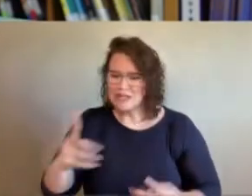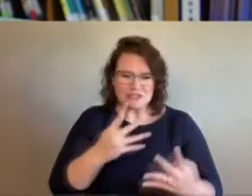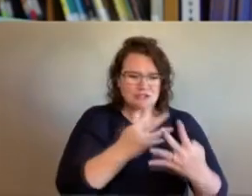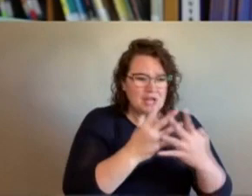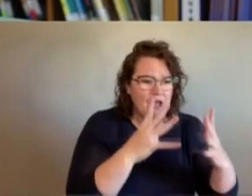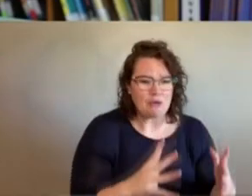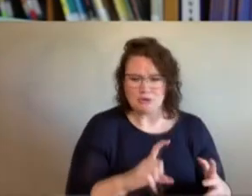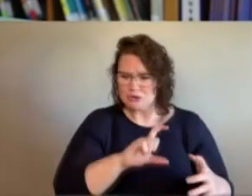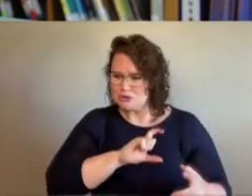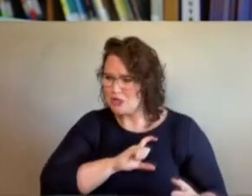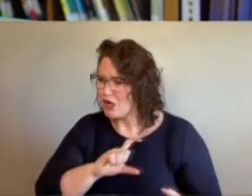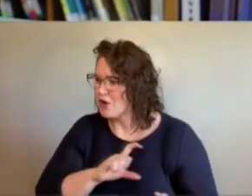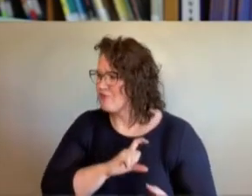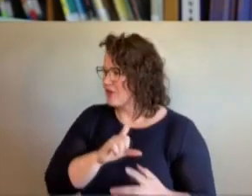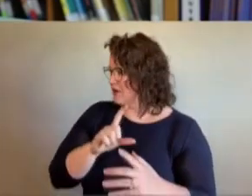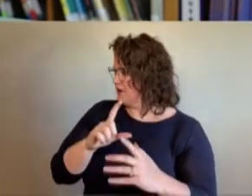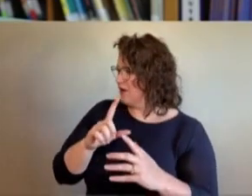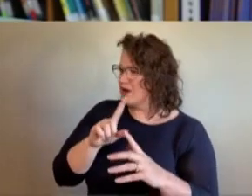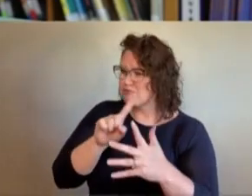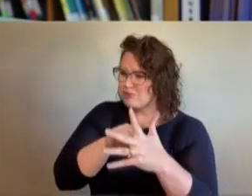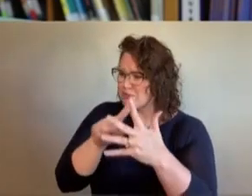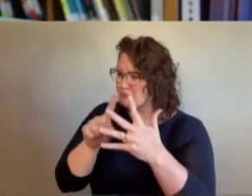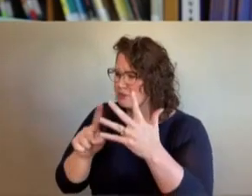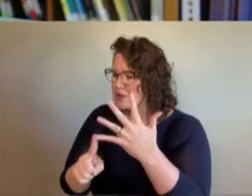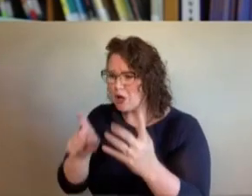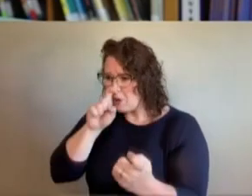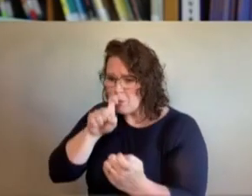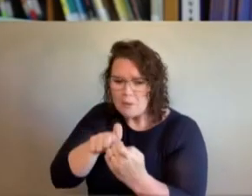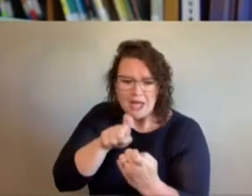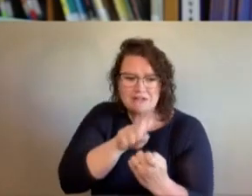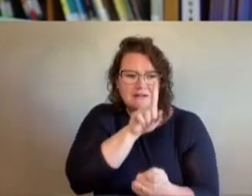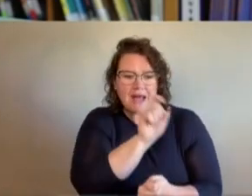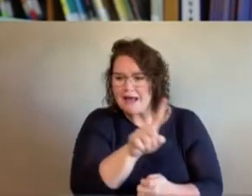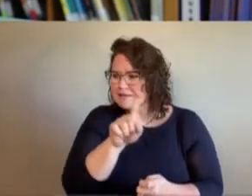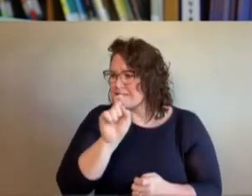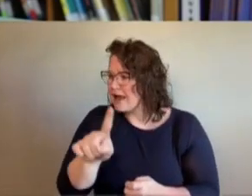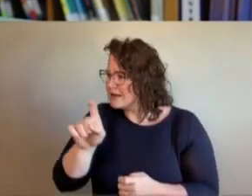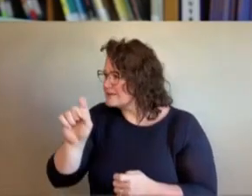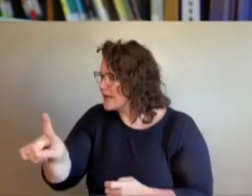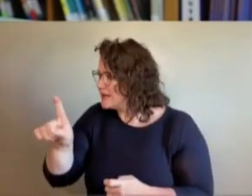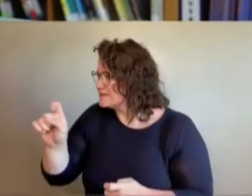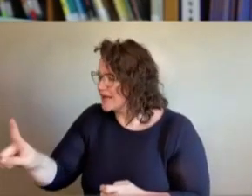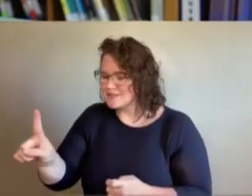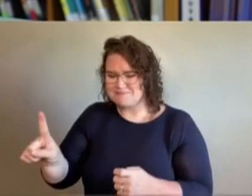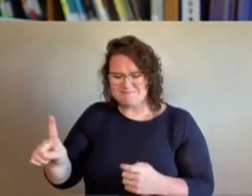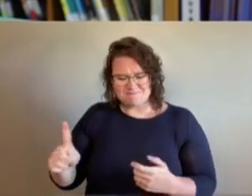straight to his heart. Jackie talks to gypsies, the wishes and sailors, thinkers,